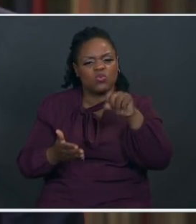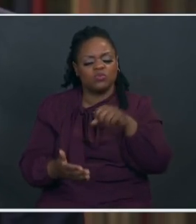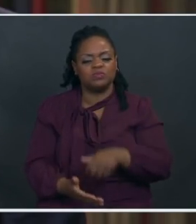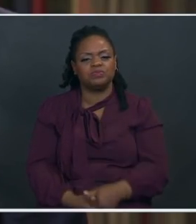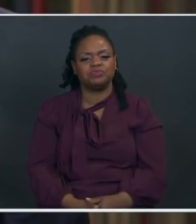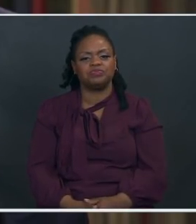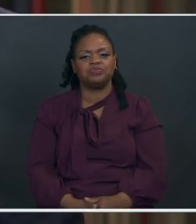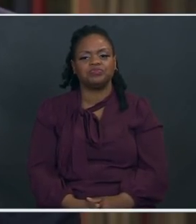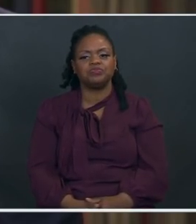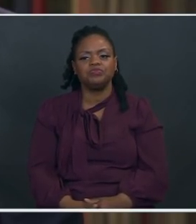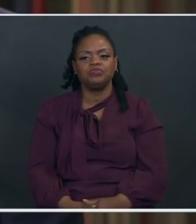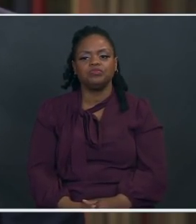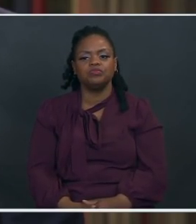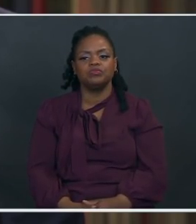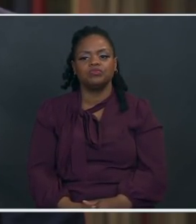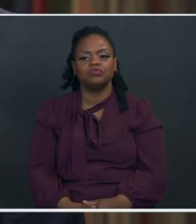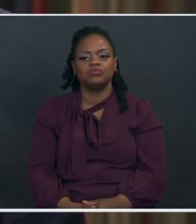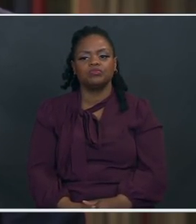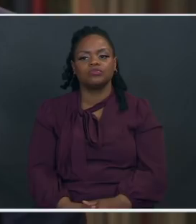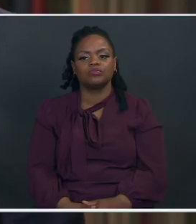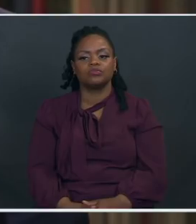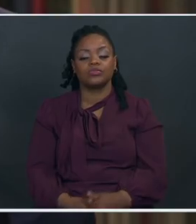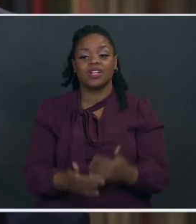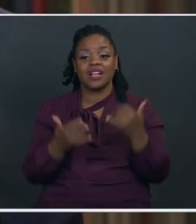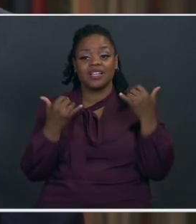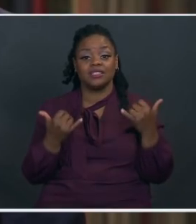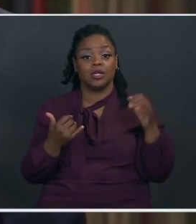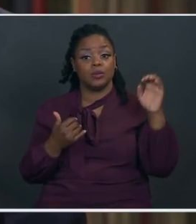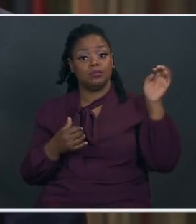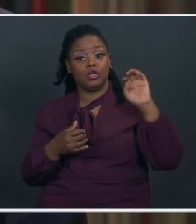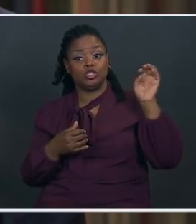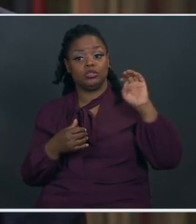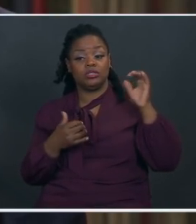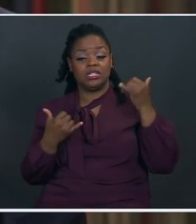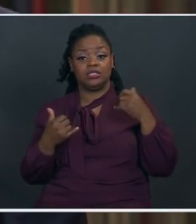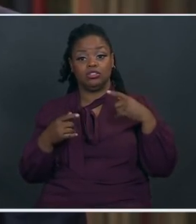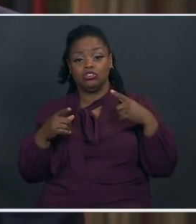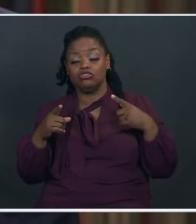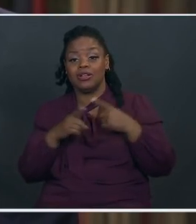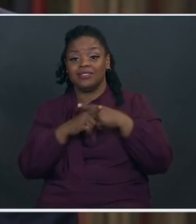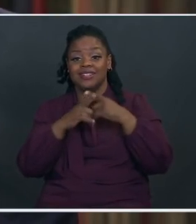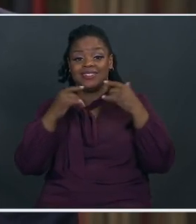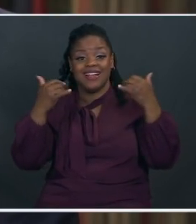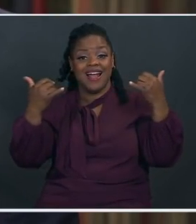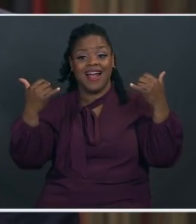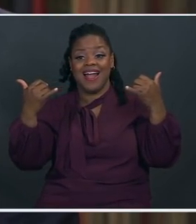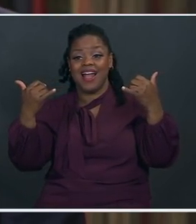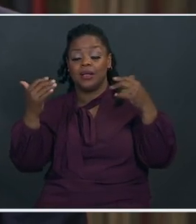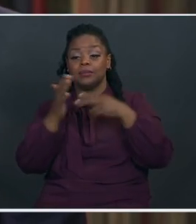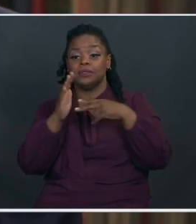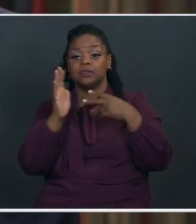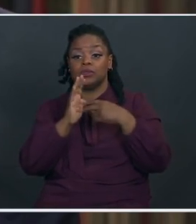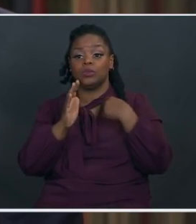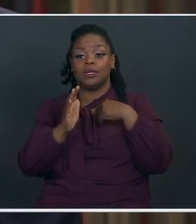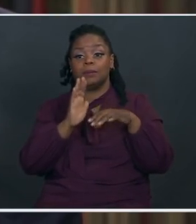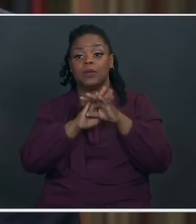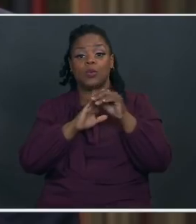emergency crisis situation that we're in, that it is irresponsible to just pick one path and pin our hopes on that.